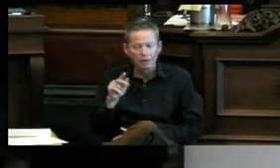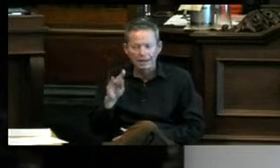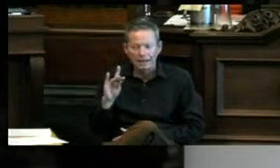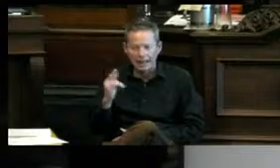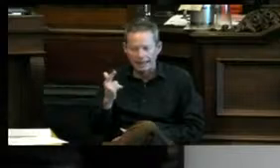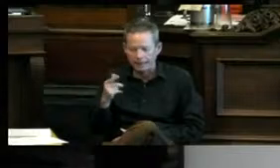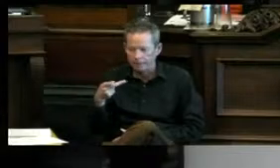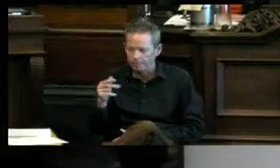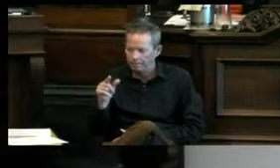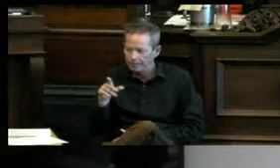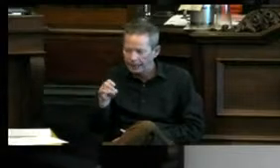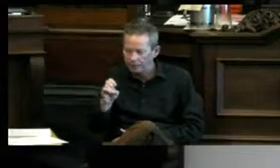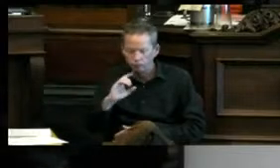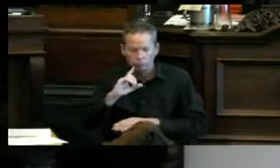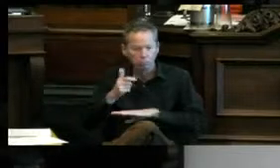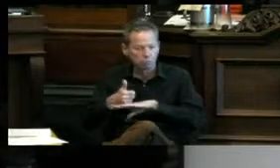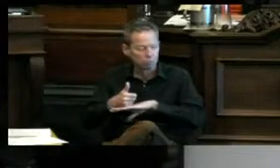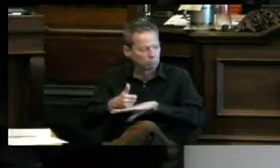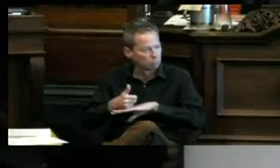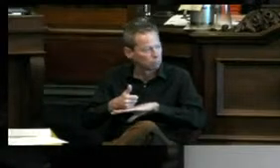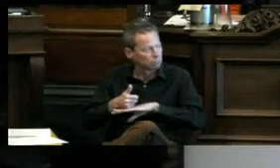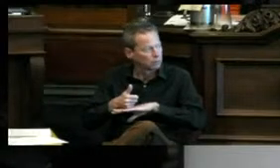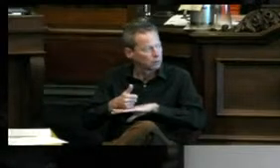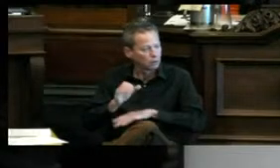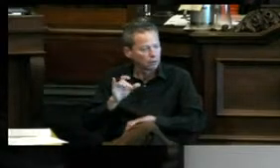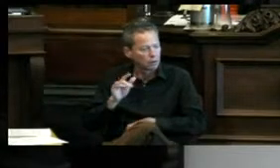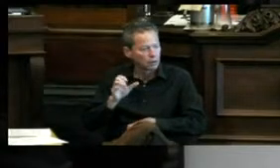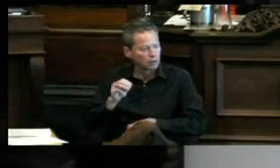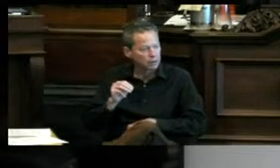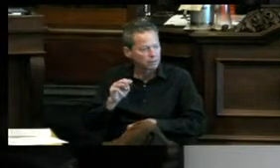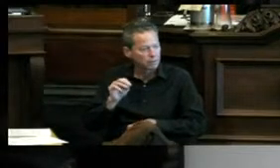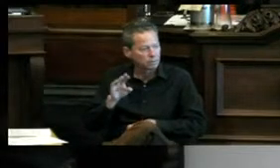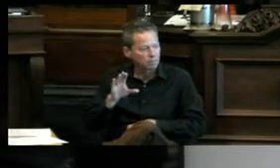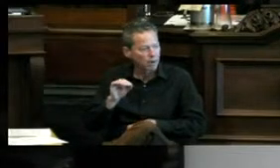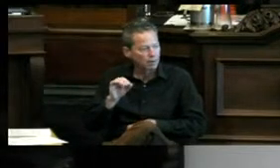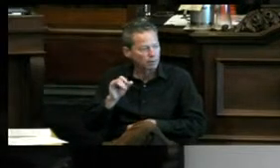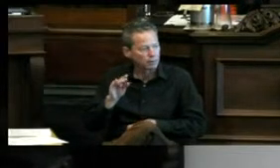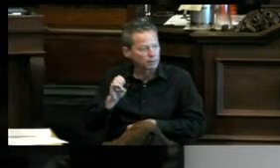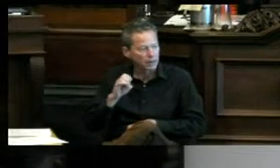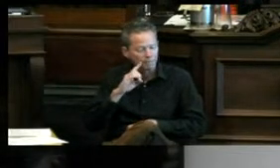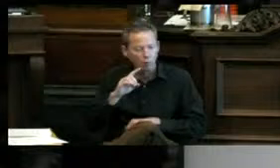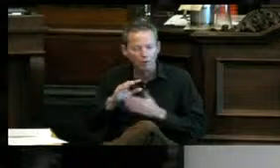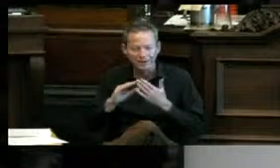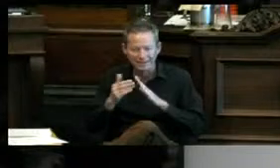also have a new landing page